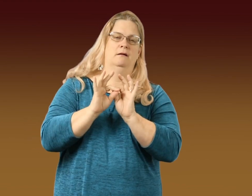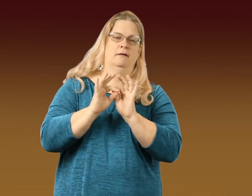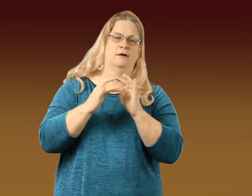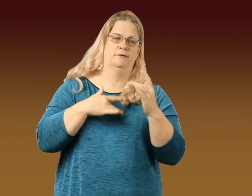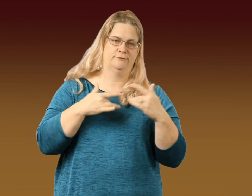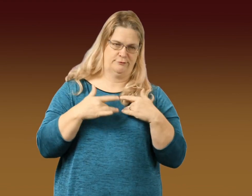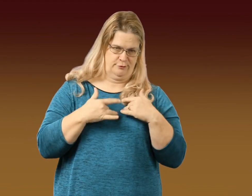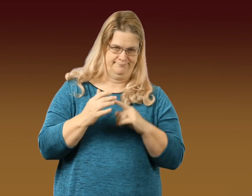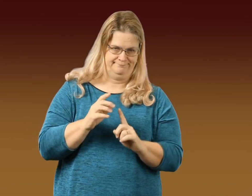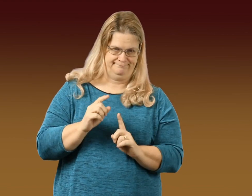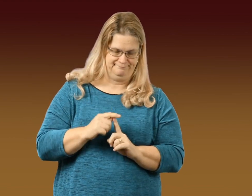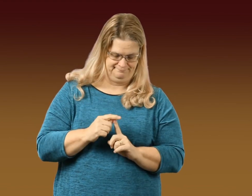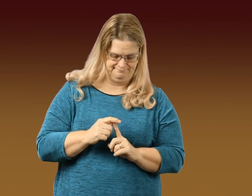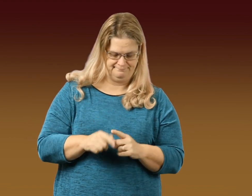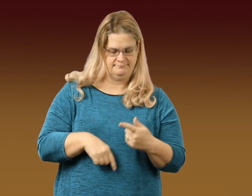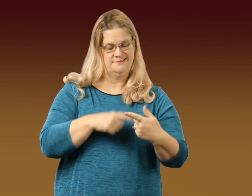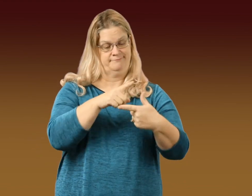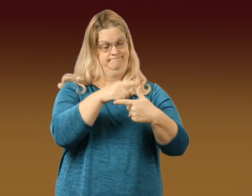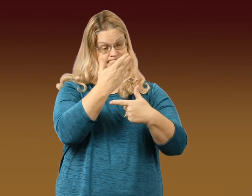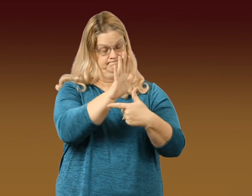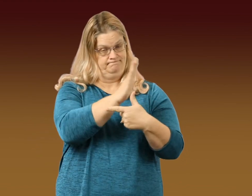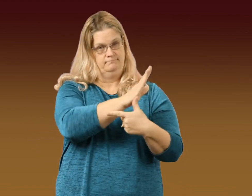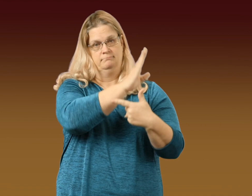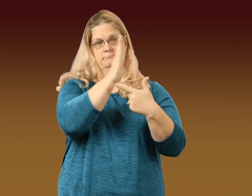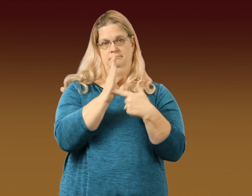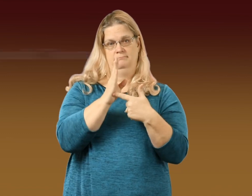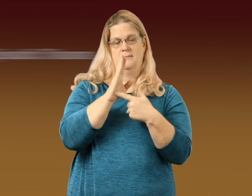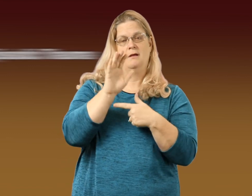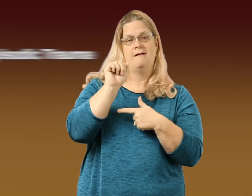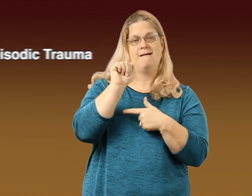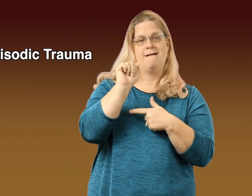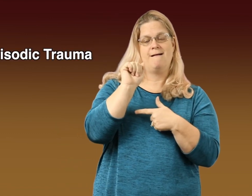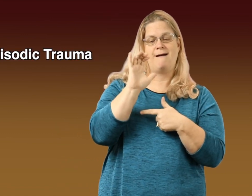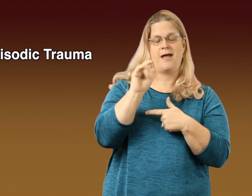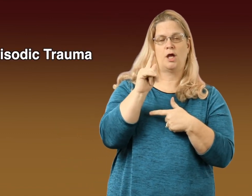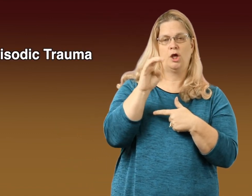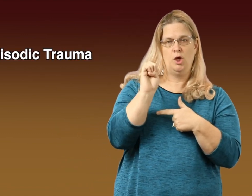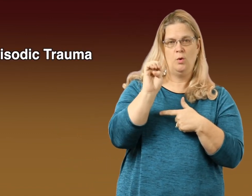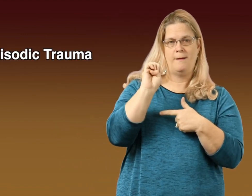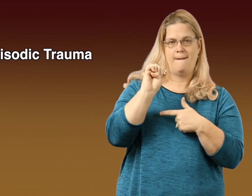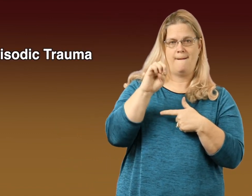The second type is acute episodic trauma.